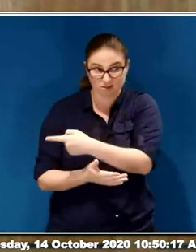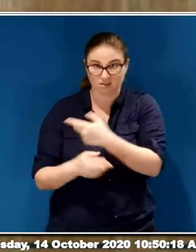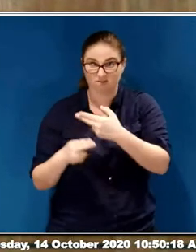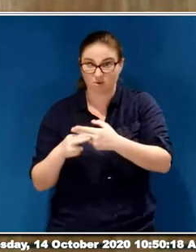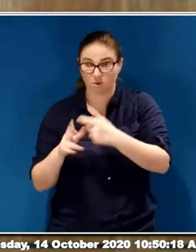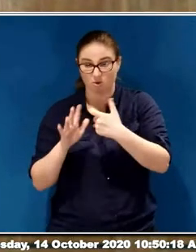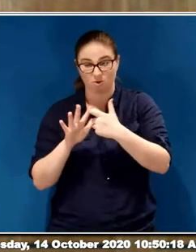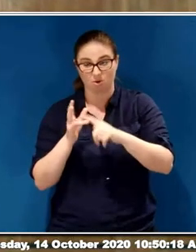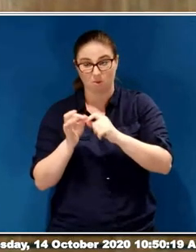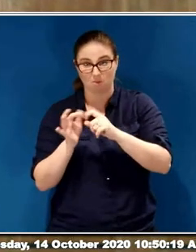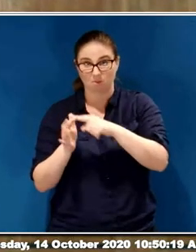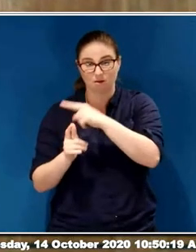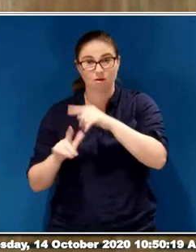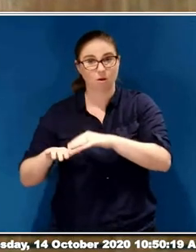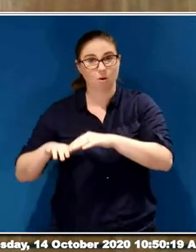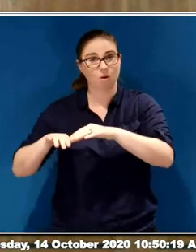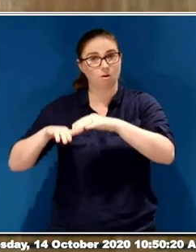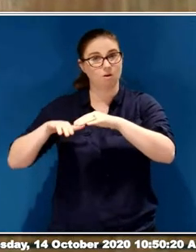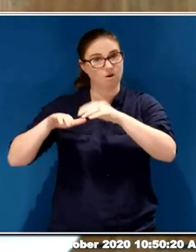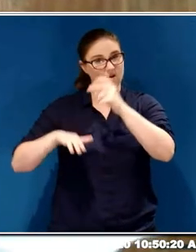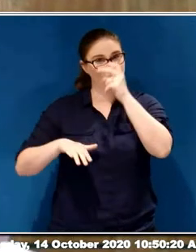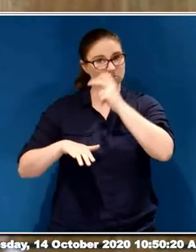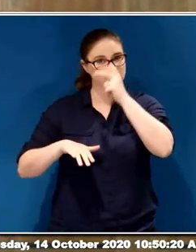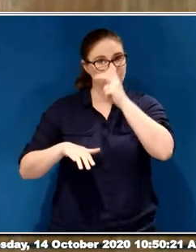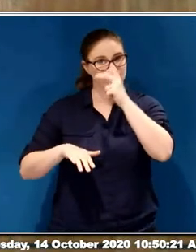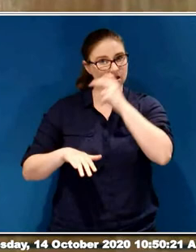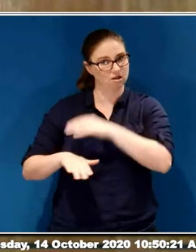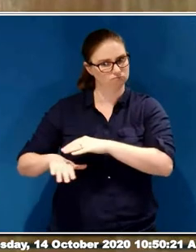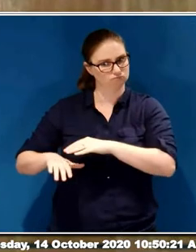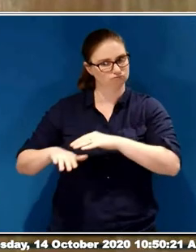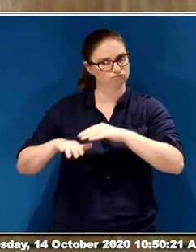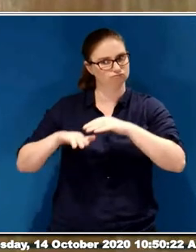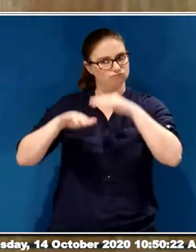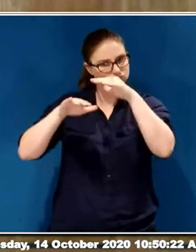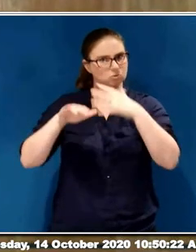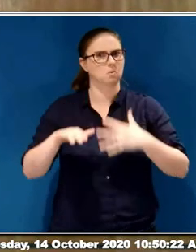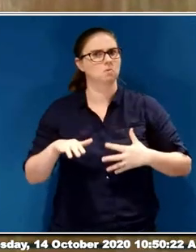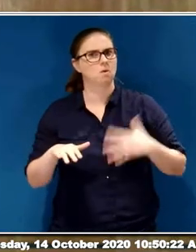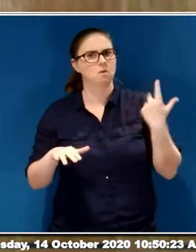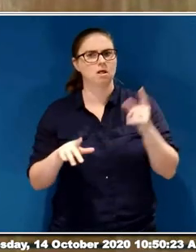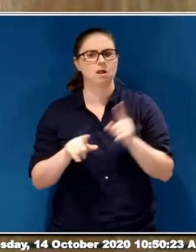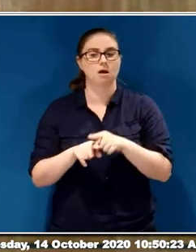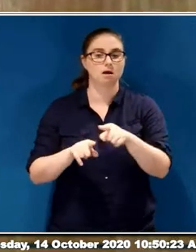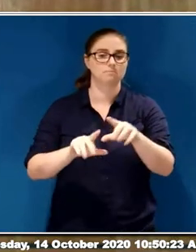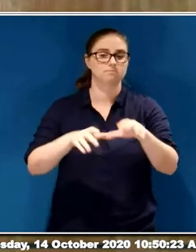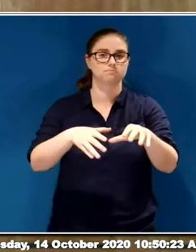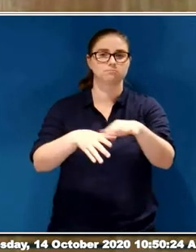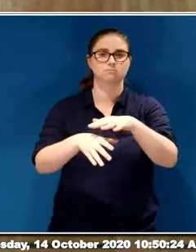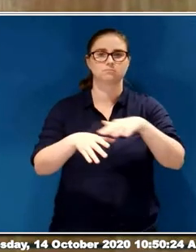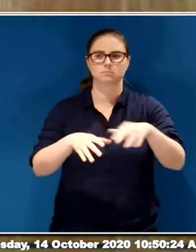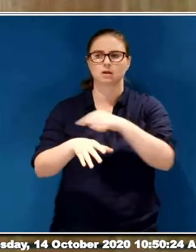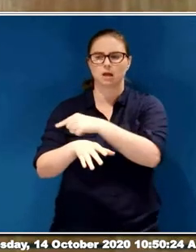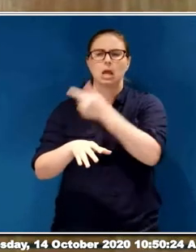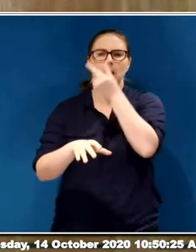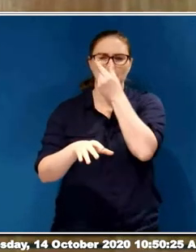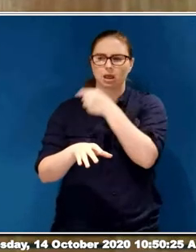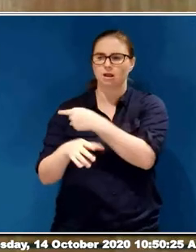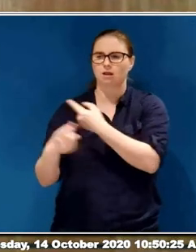grounds, that the person shadow Kobe rather than walking side by side.